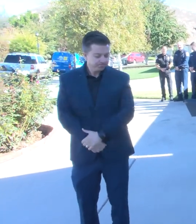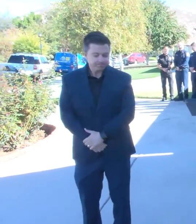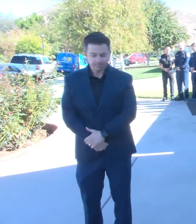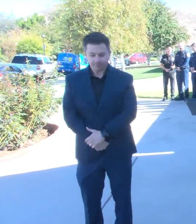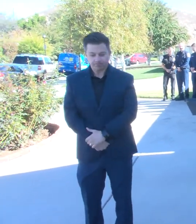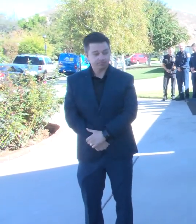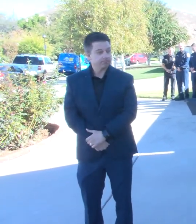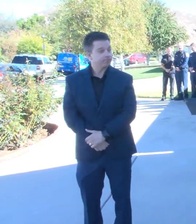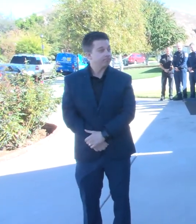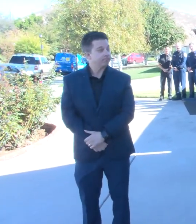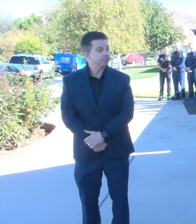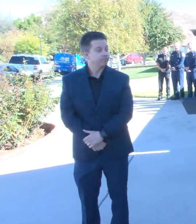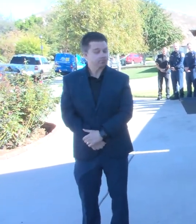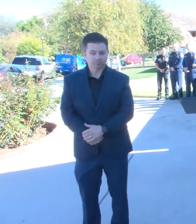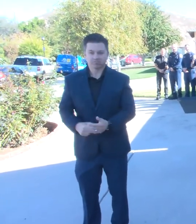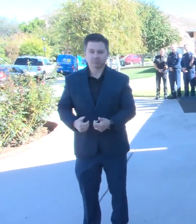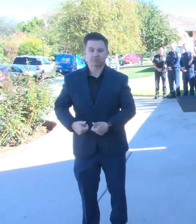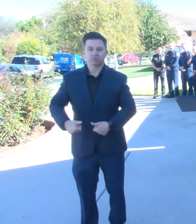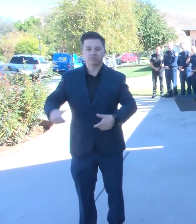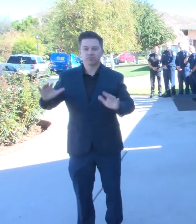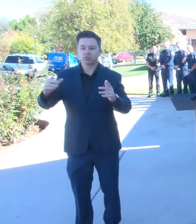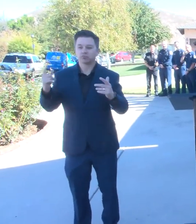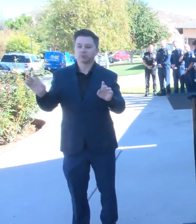thank you everybody that'll conclude our event today